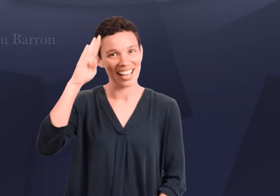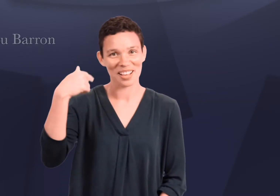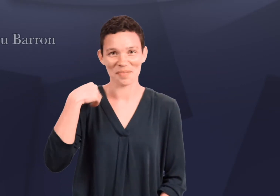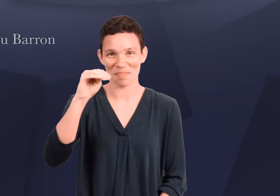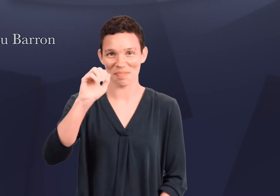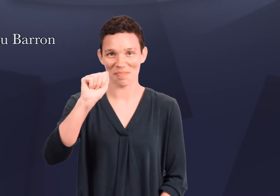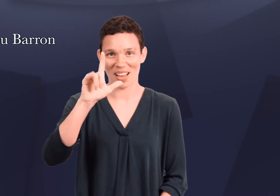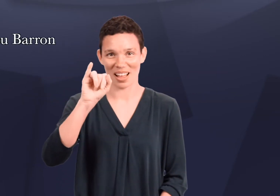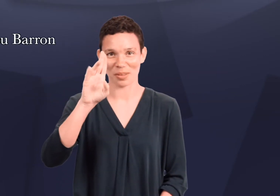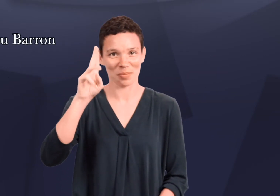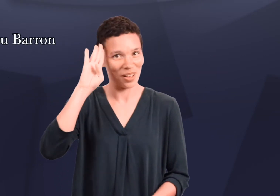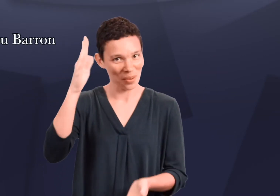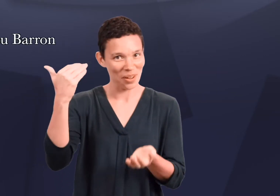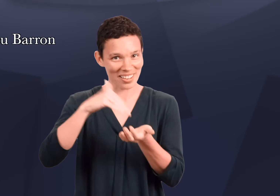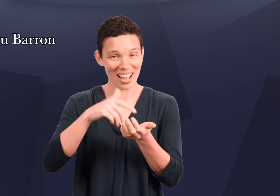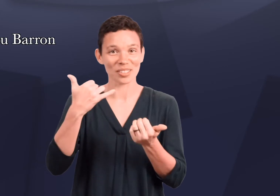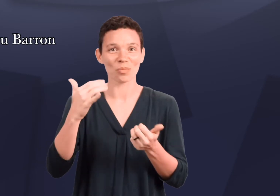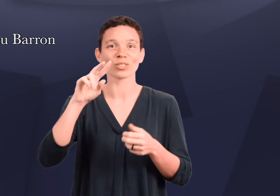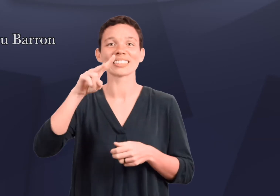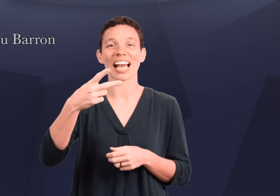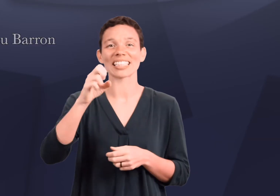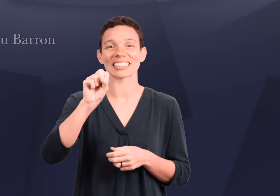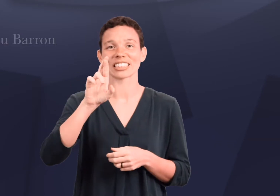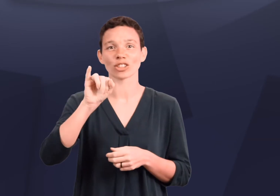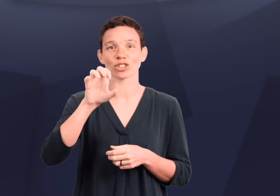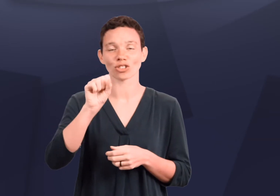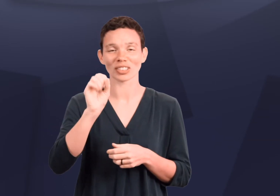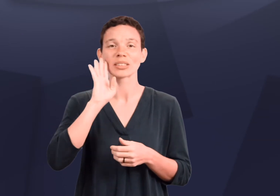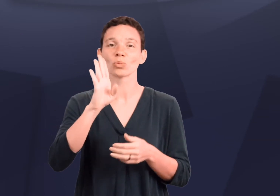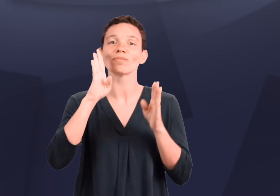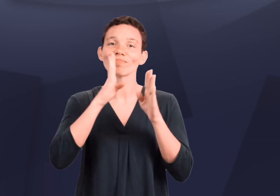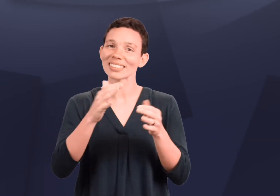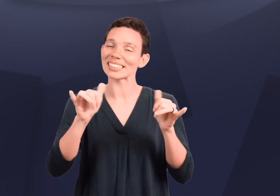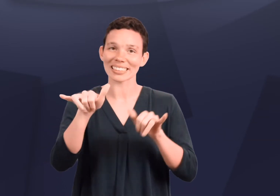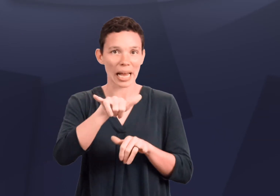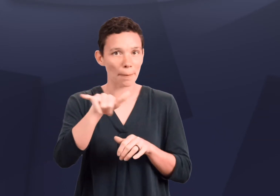Hi. My name is Malibu. Hello again. This is the second part of the series.